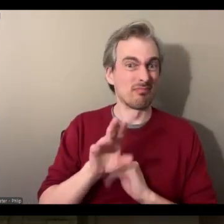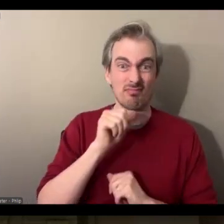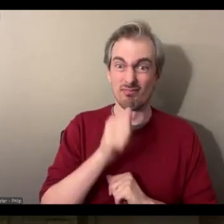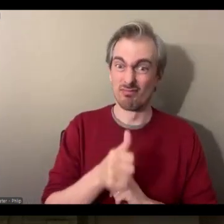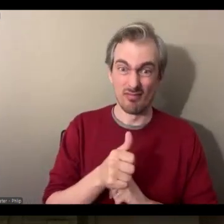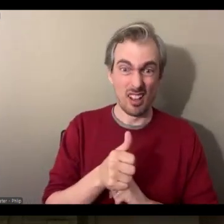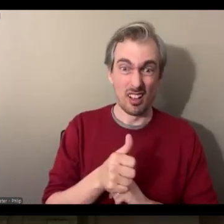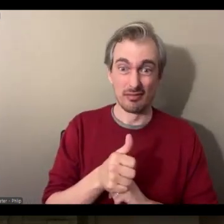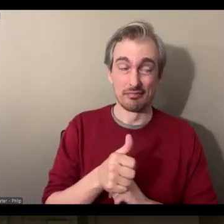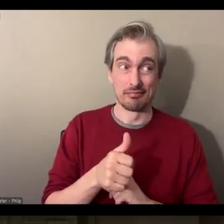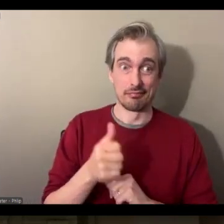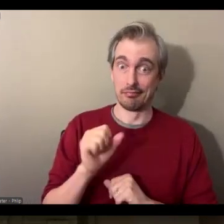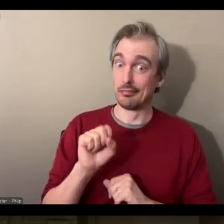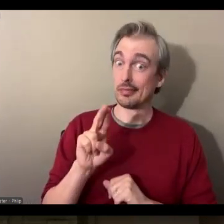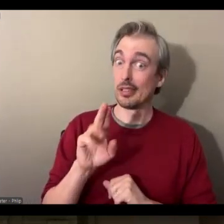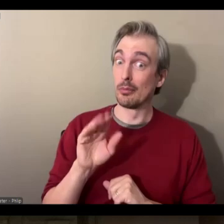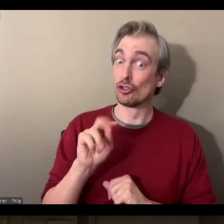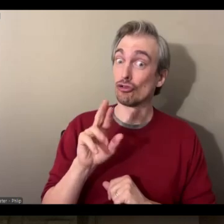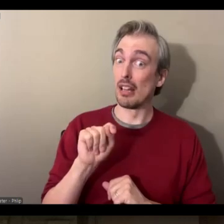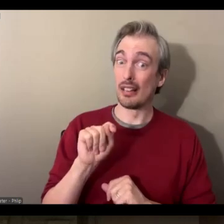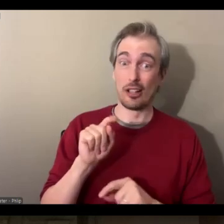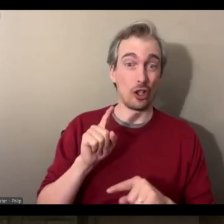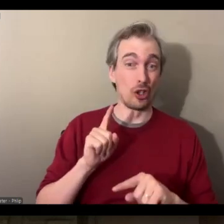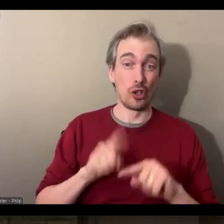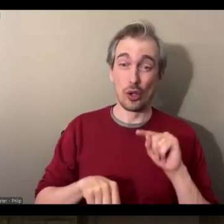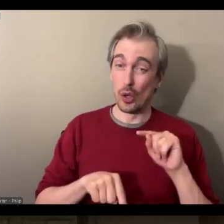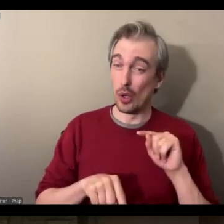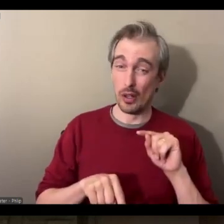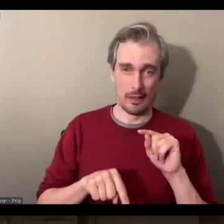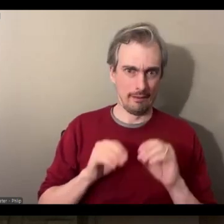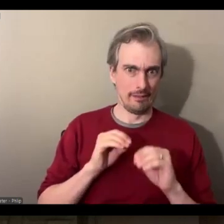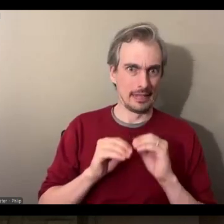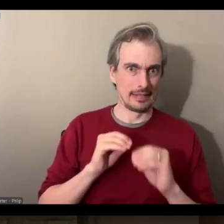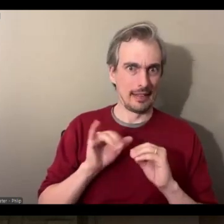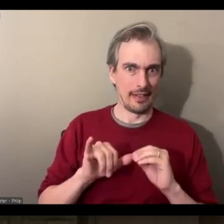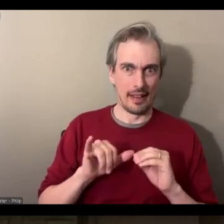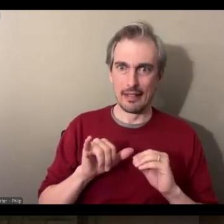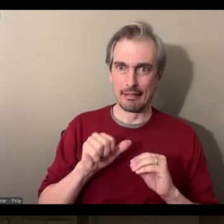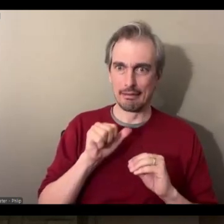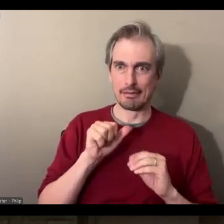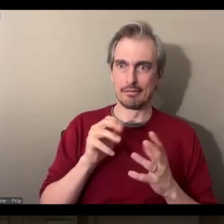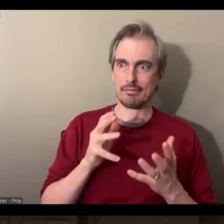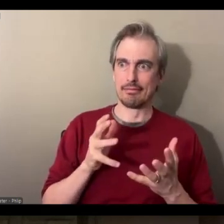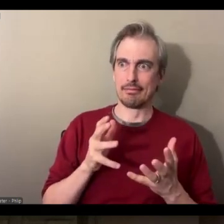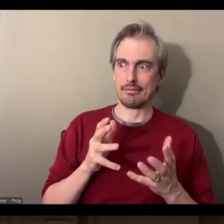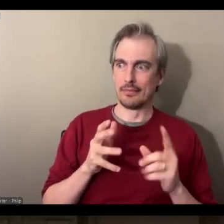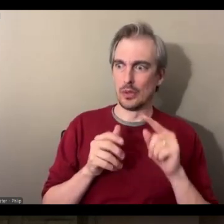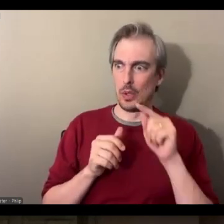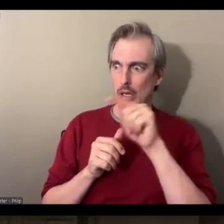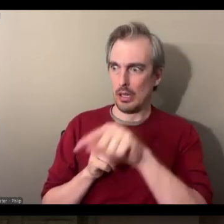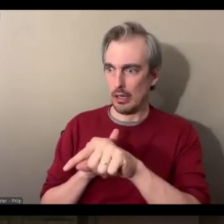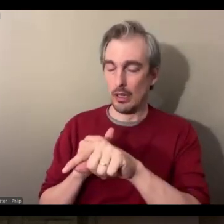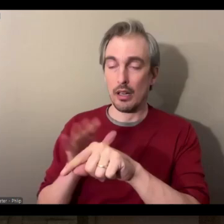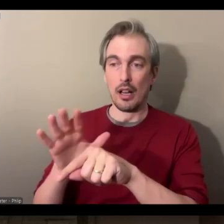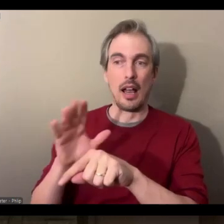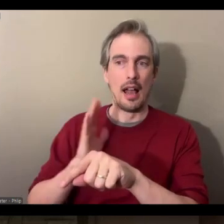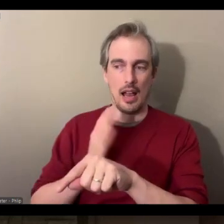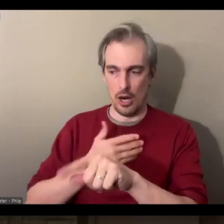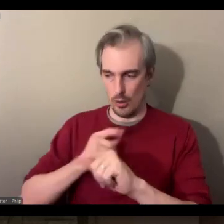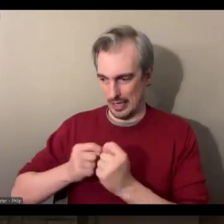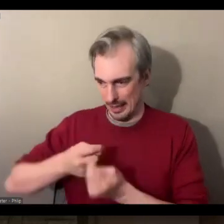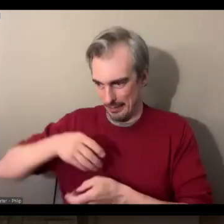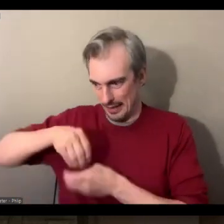to learn quite a bit from this whole process that we kicked off through our website development. As